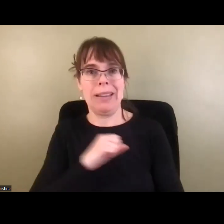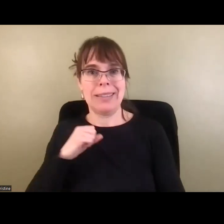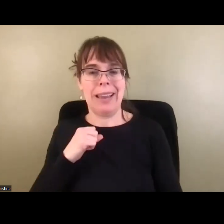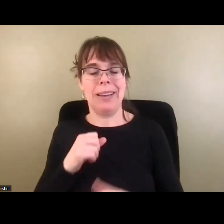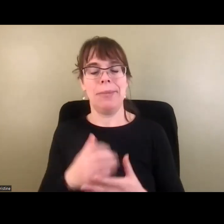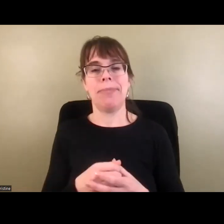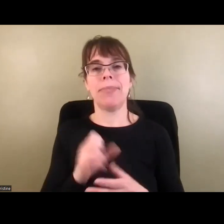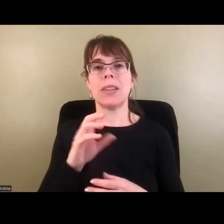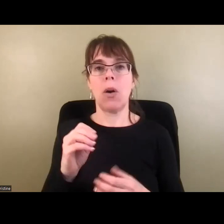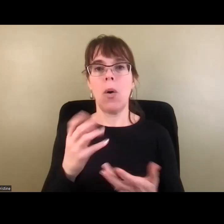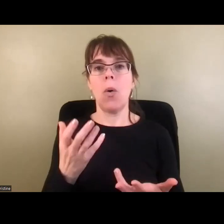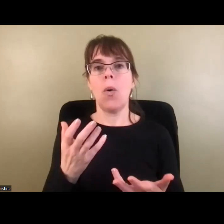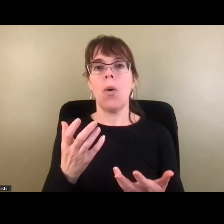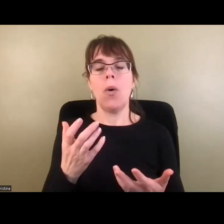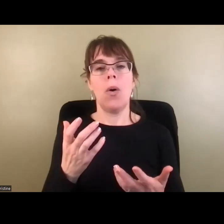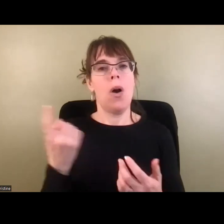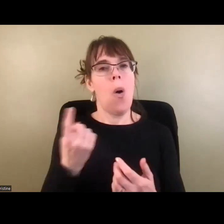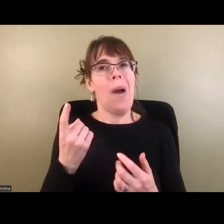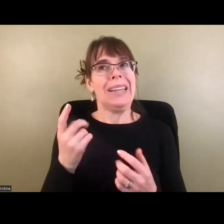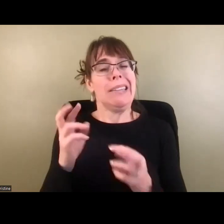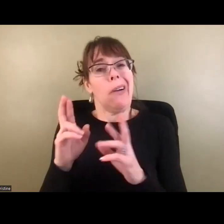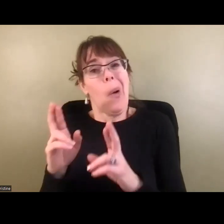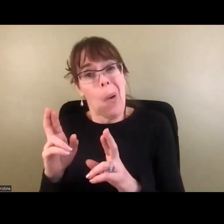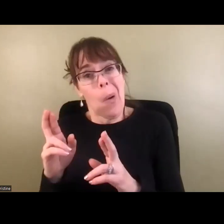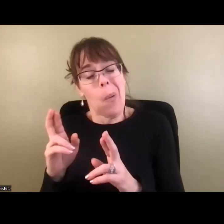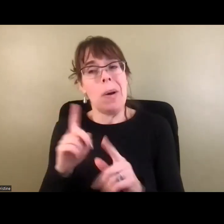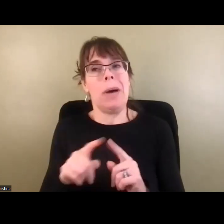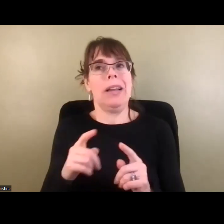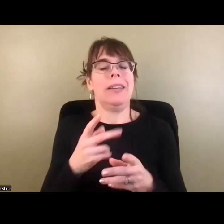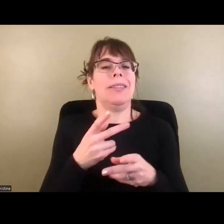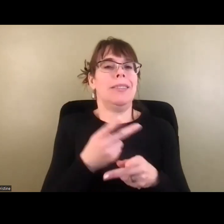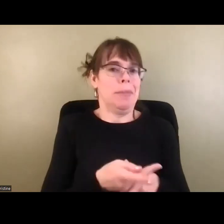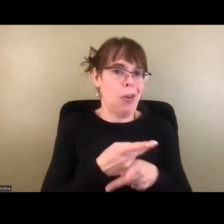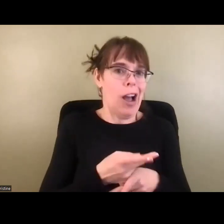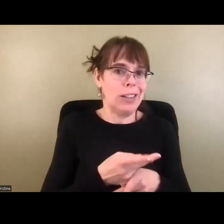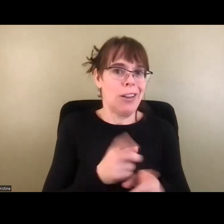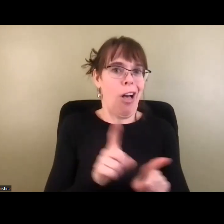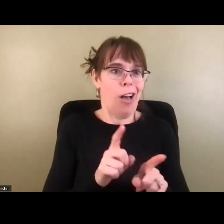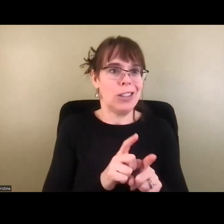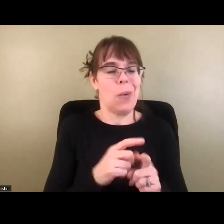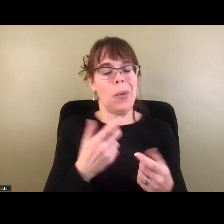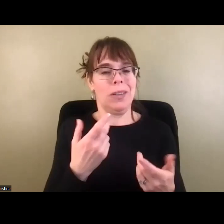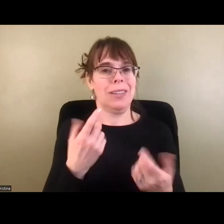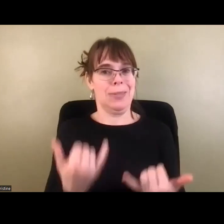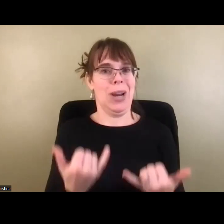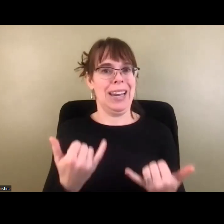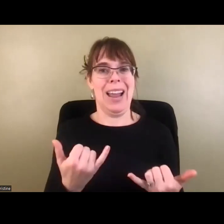So always hopeful, but maybe cautiously optimistic, because right now we don't see